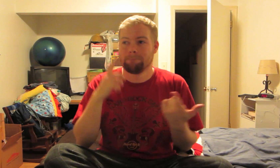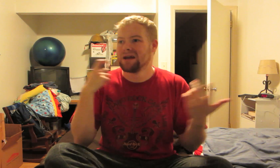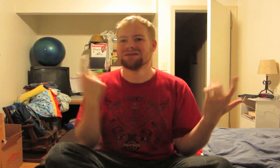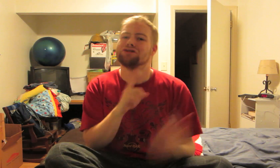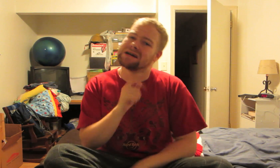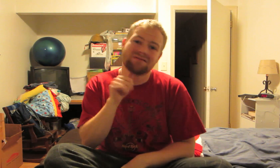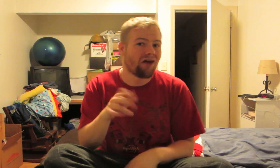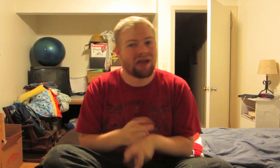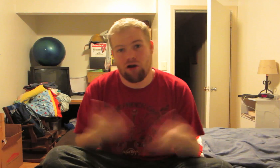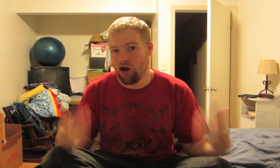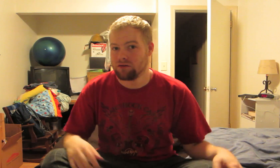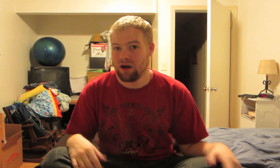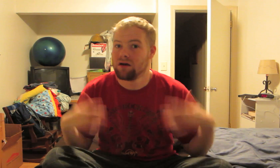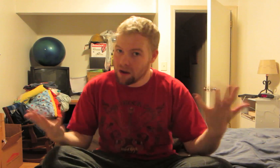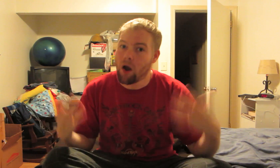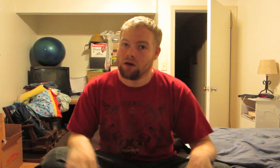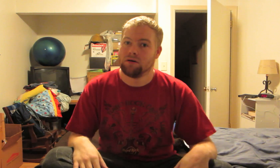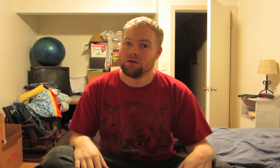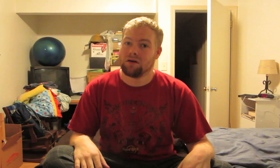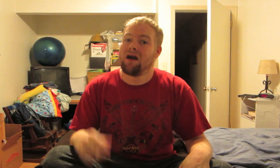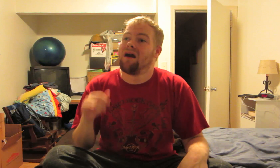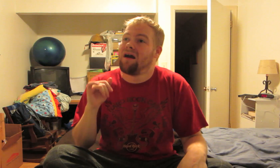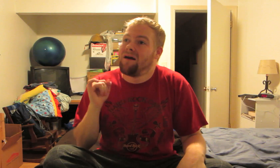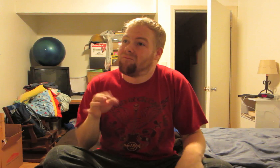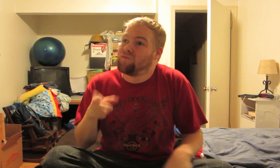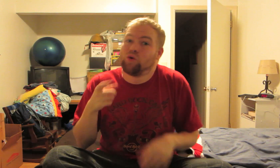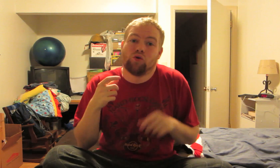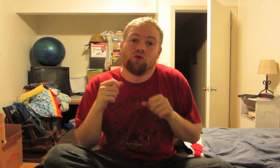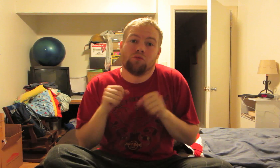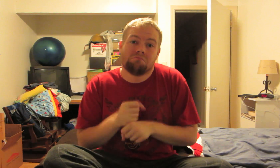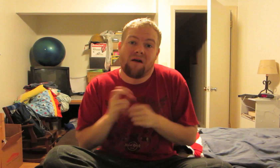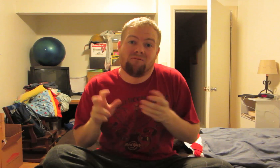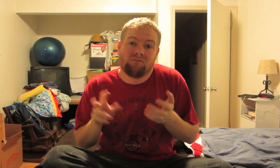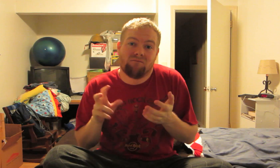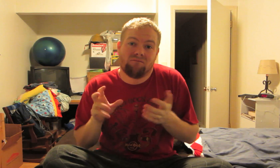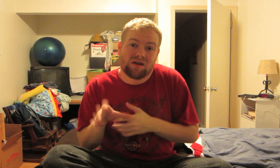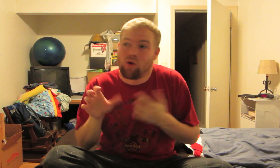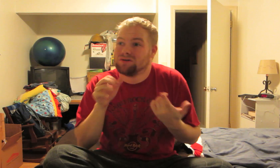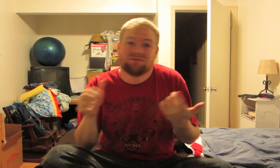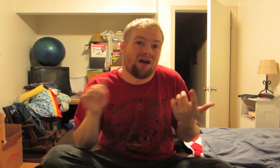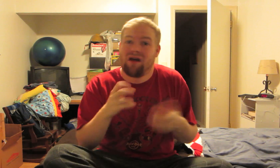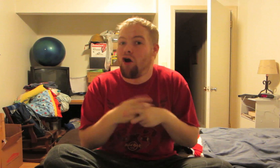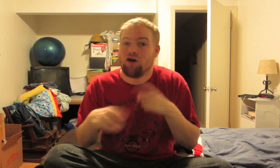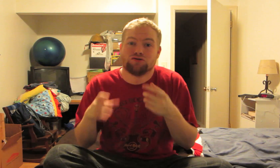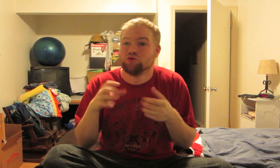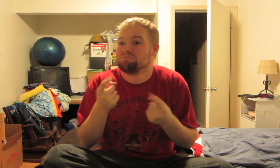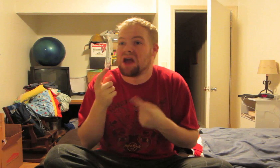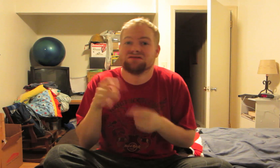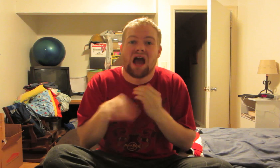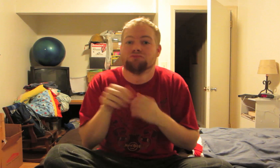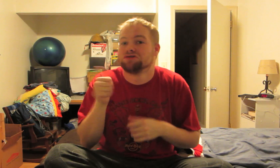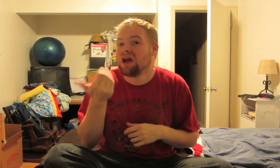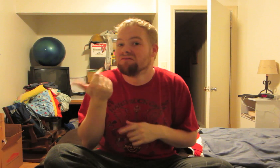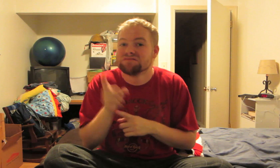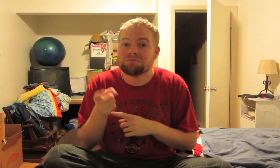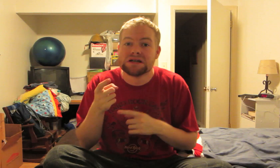Because really, it's not that hard. Come on. If you make videos, it's not that hard to spend an extra 10, 15 minutes